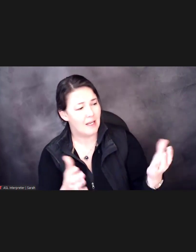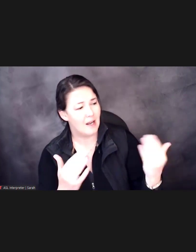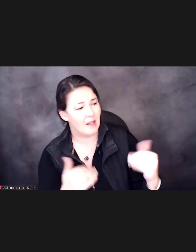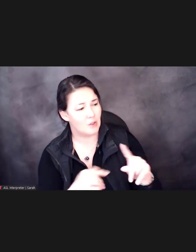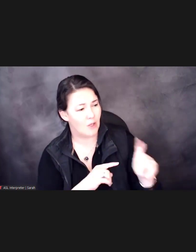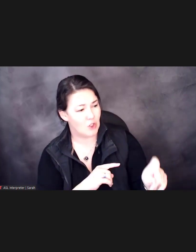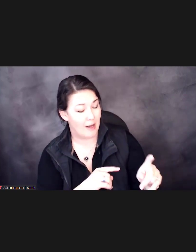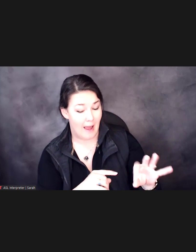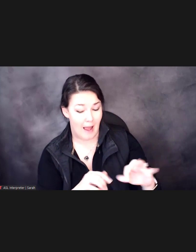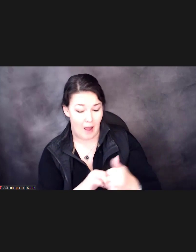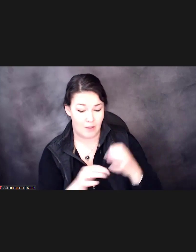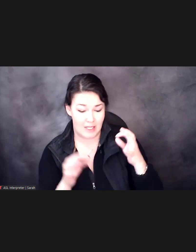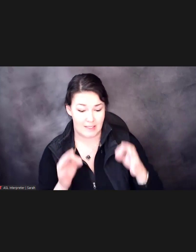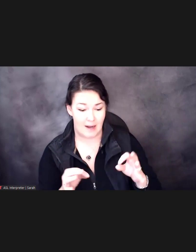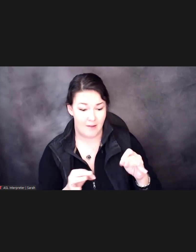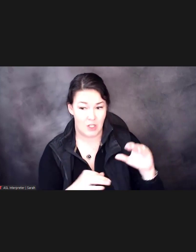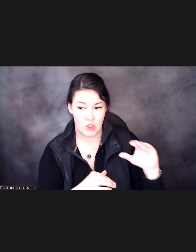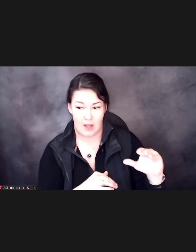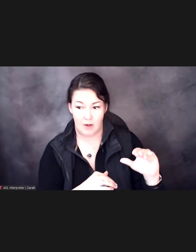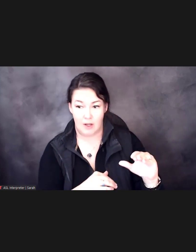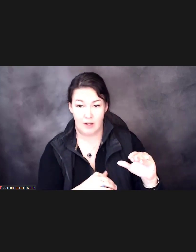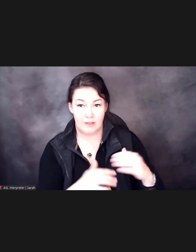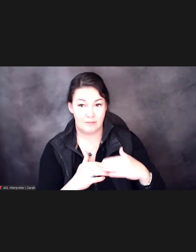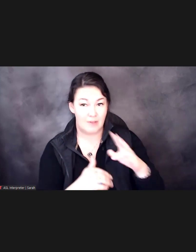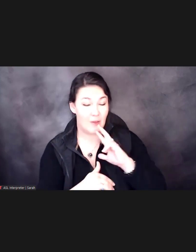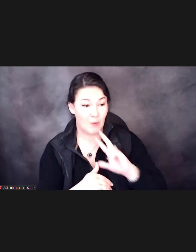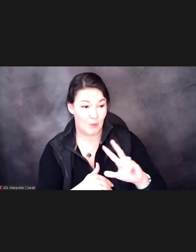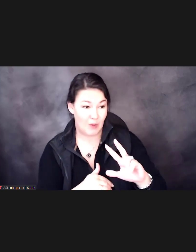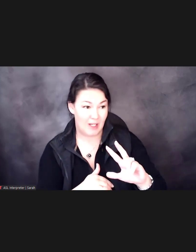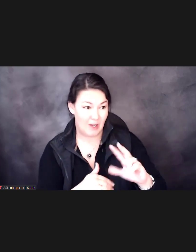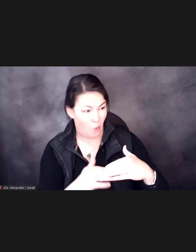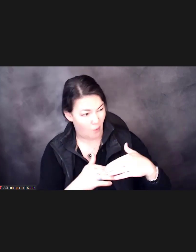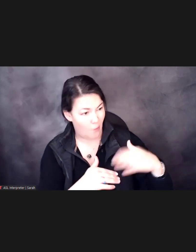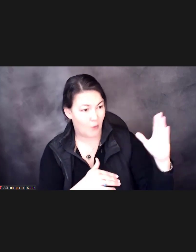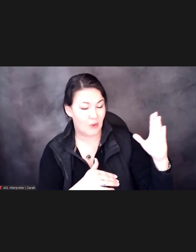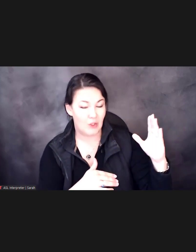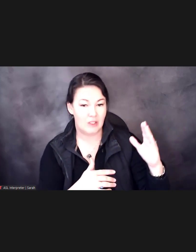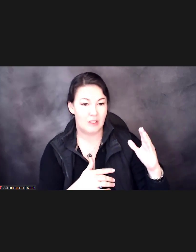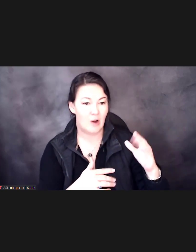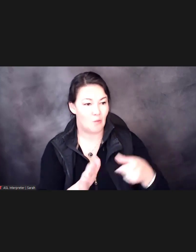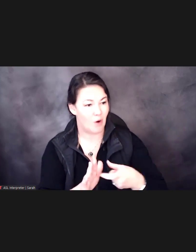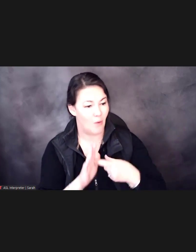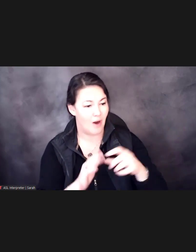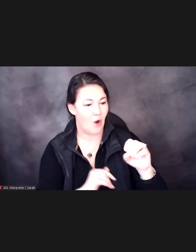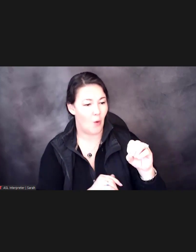decide when a child who is 3 years old or older needs to do OAE